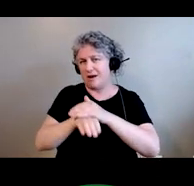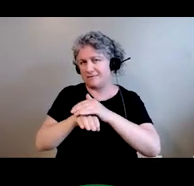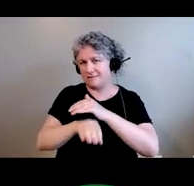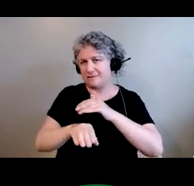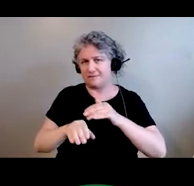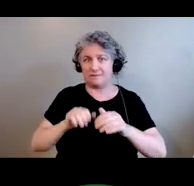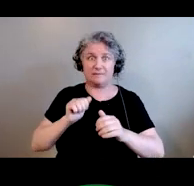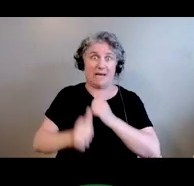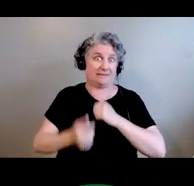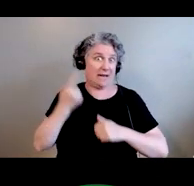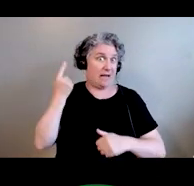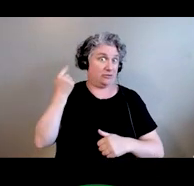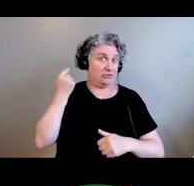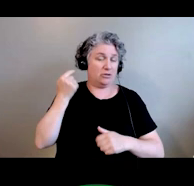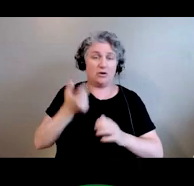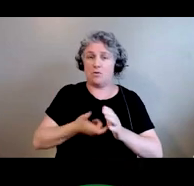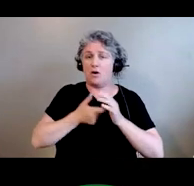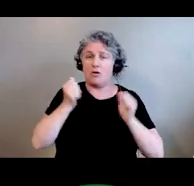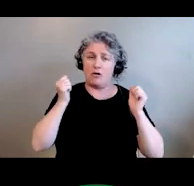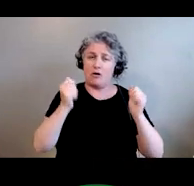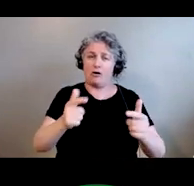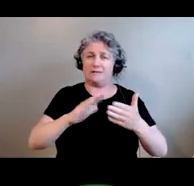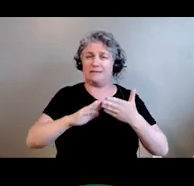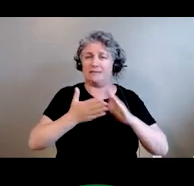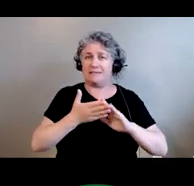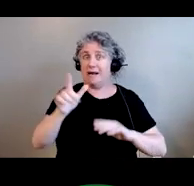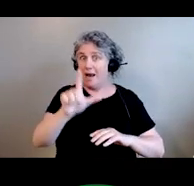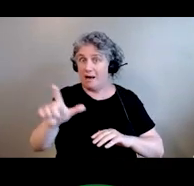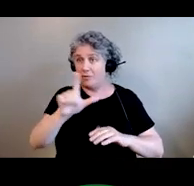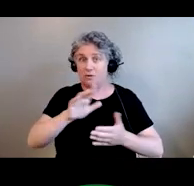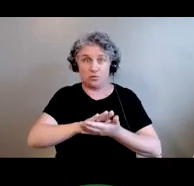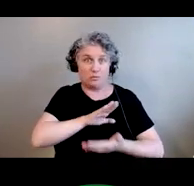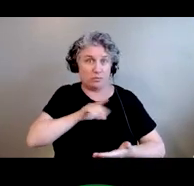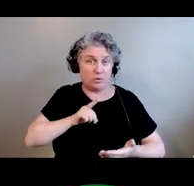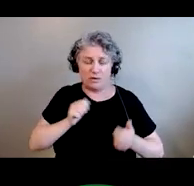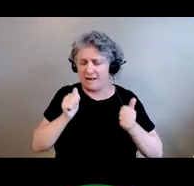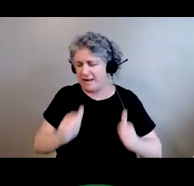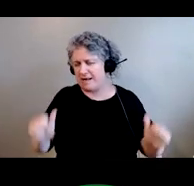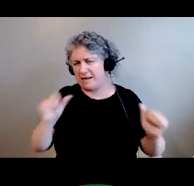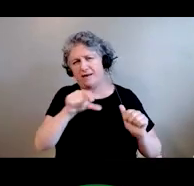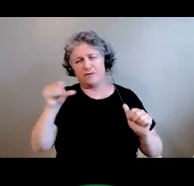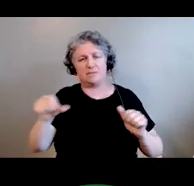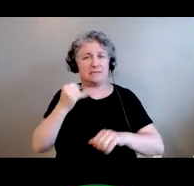an accessibility committee, an accessibility plan, and also a mechanism for feedback.